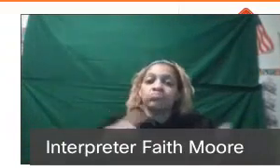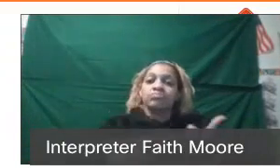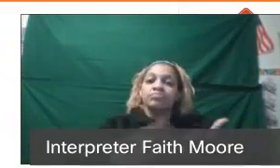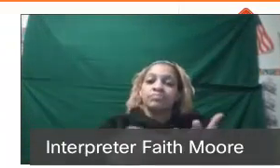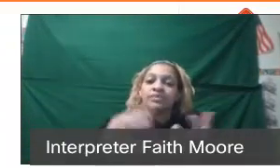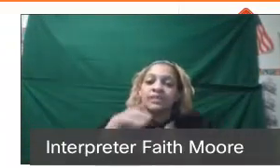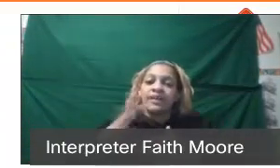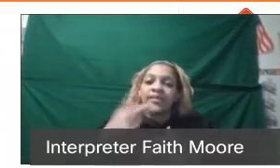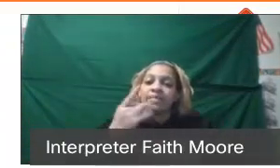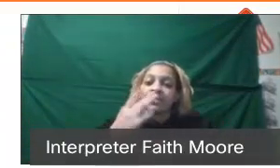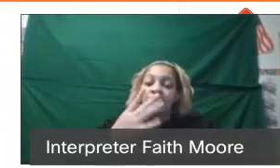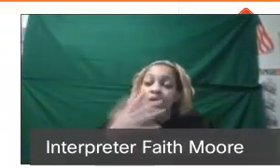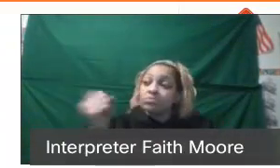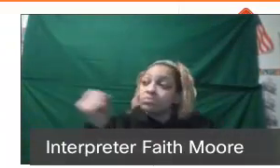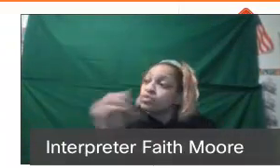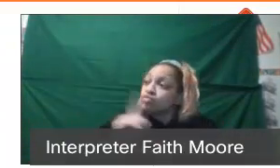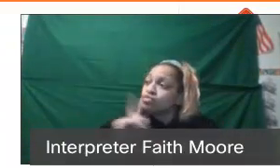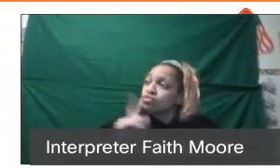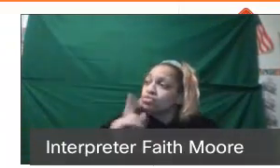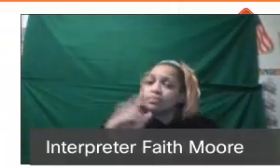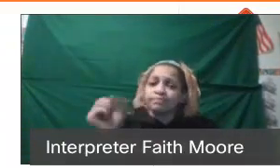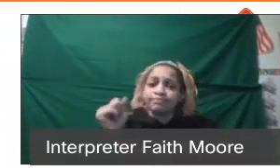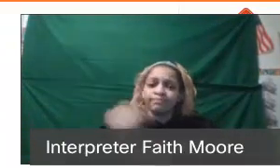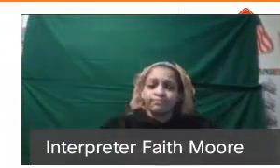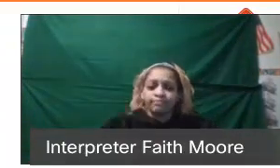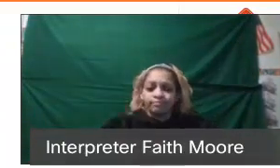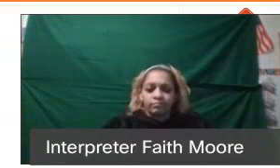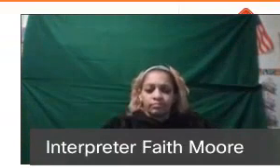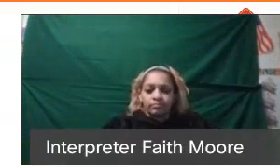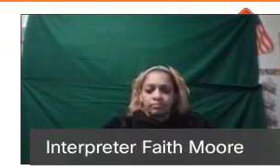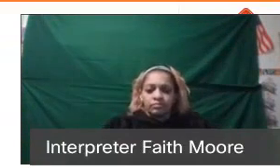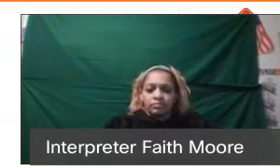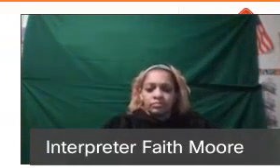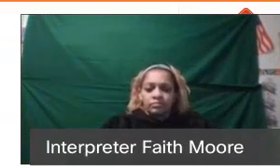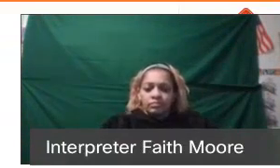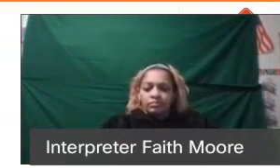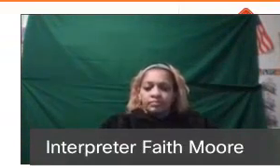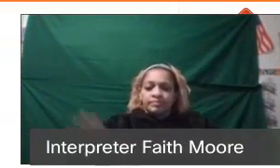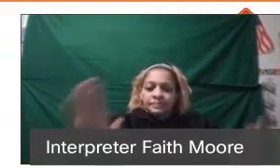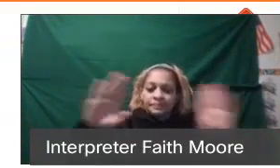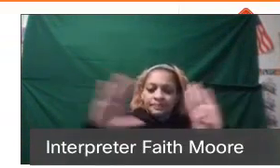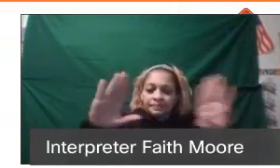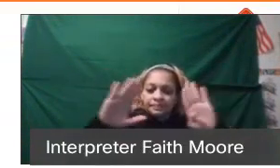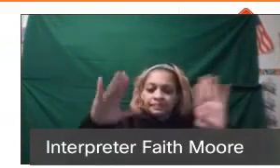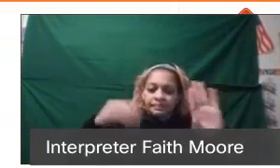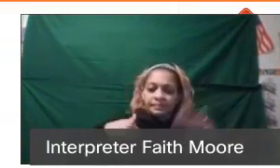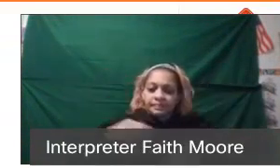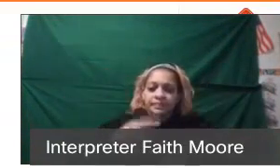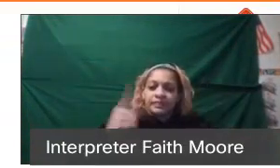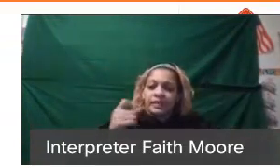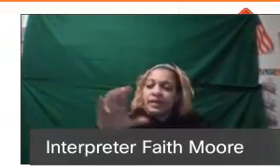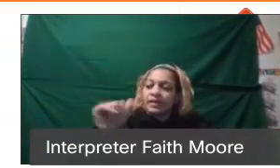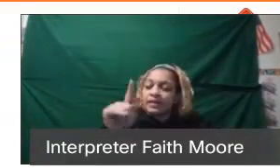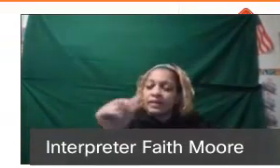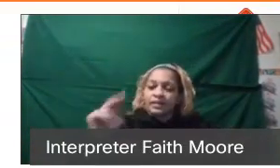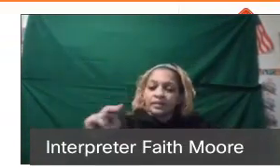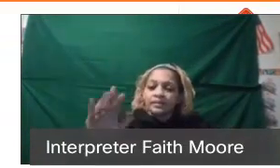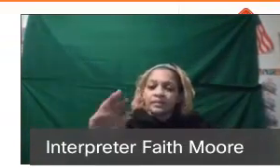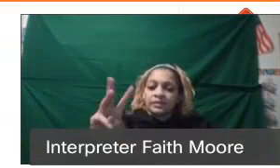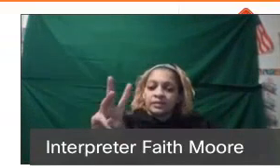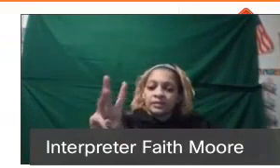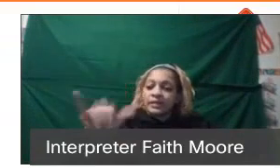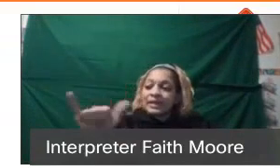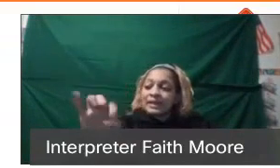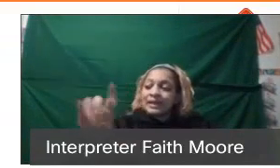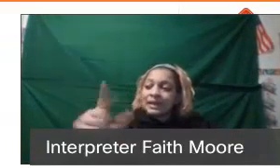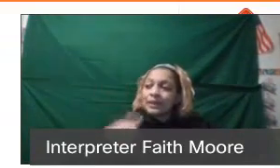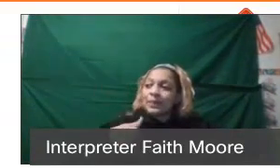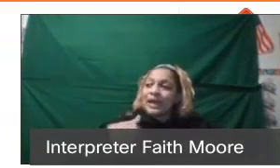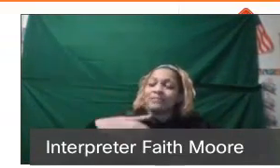Oh, yeah, sure this is Emma from, from, from precision systems incorporated on the lighting designer on this project.